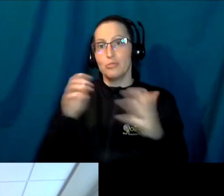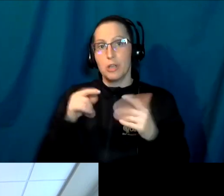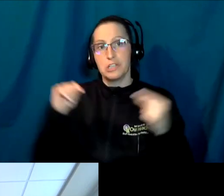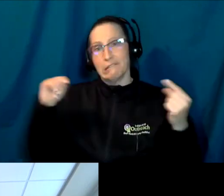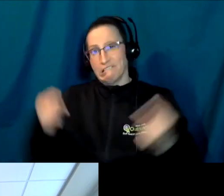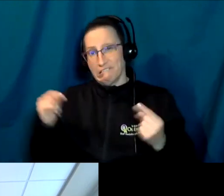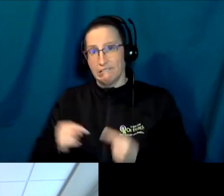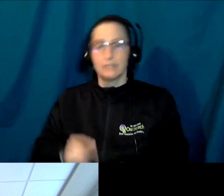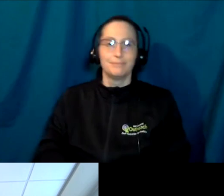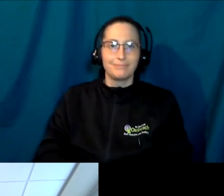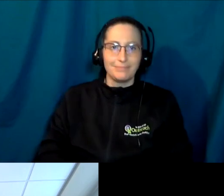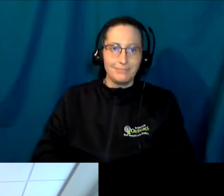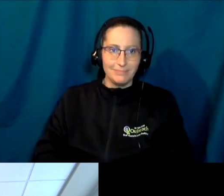Heidi: Yeah, that's good advice.